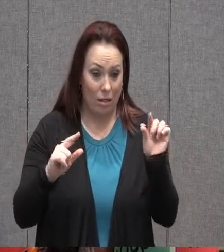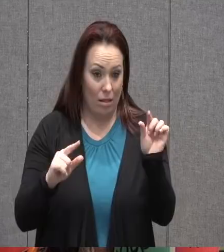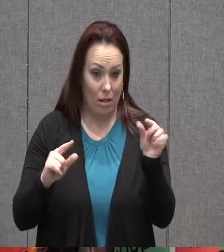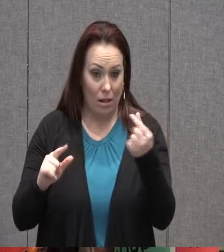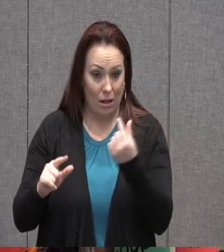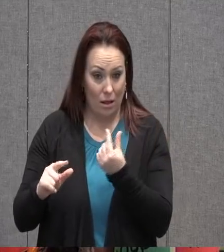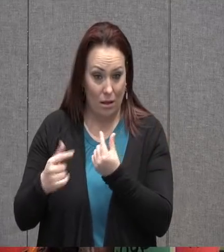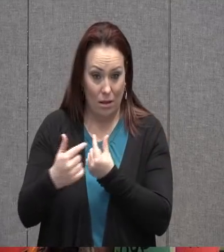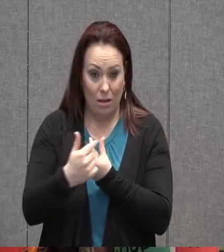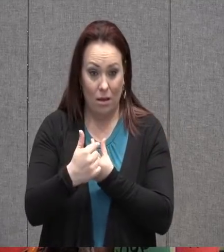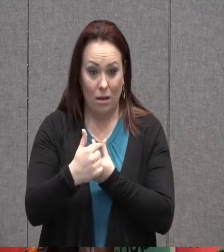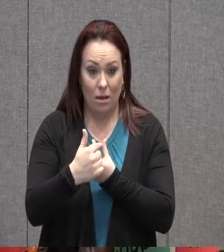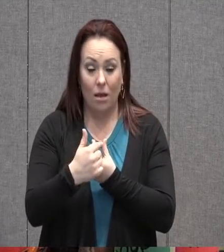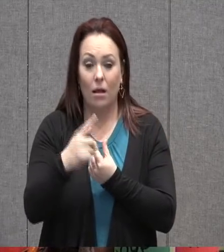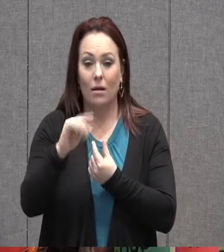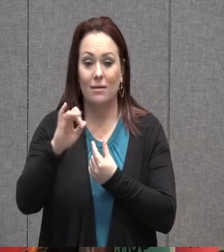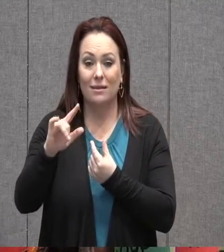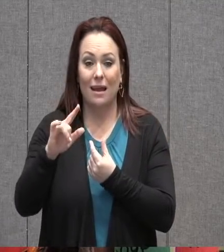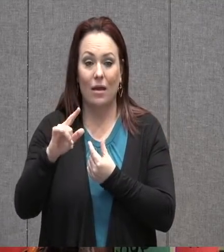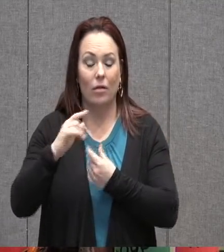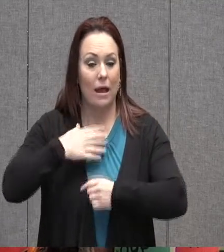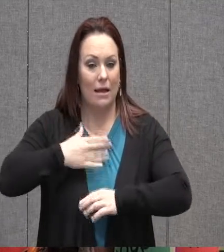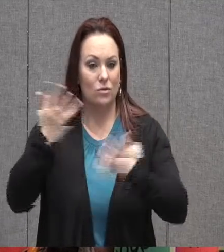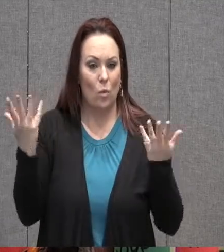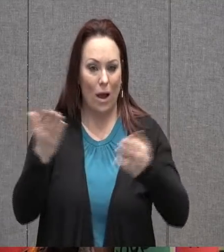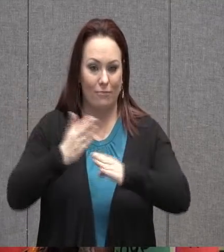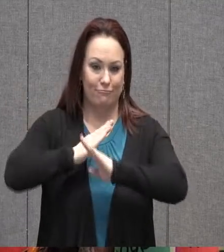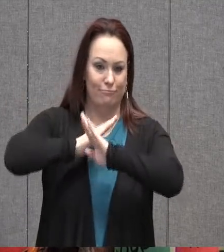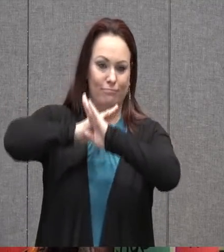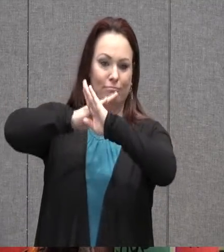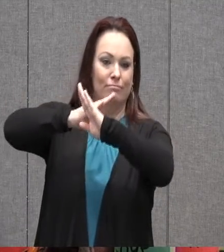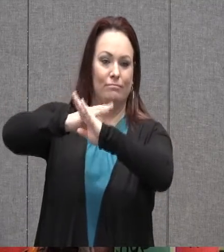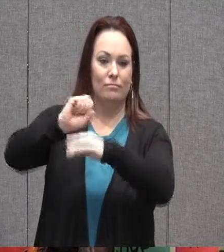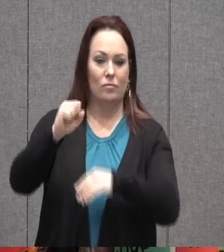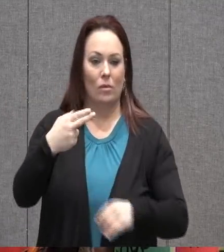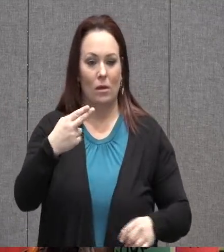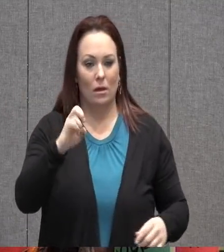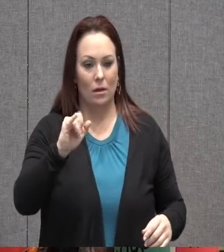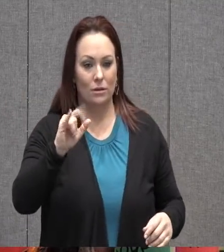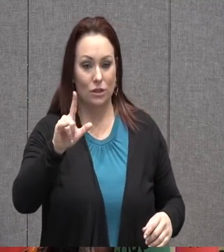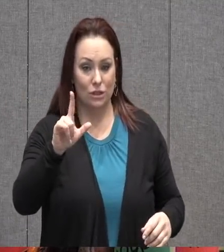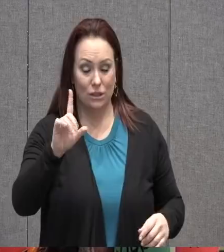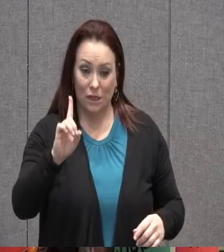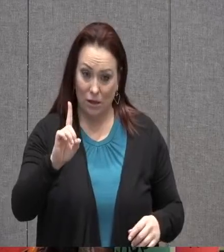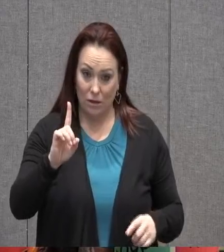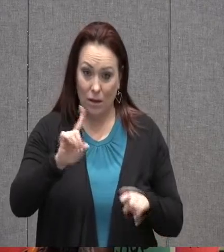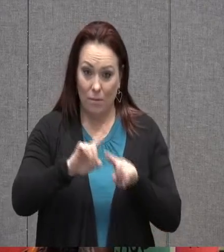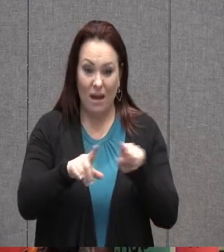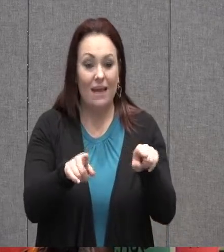This tail has a shield. But it still has the same head on the front.